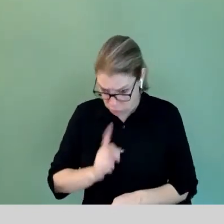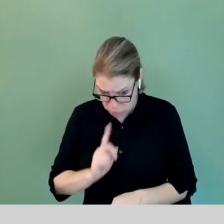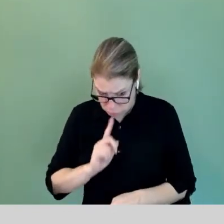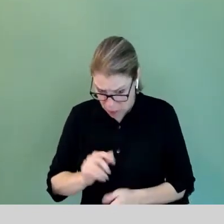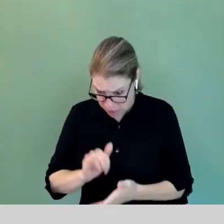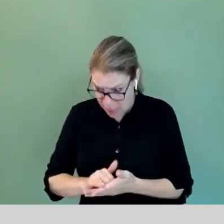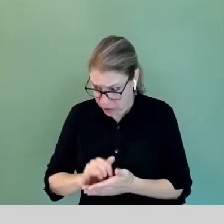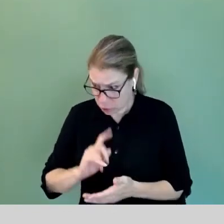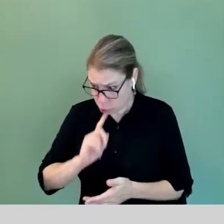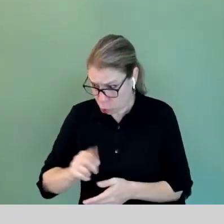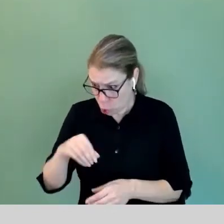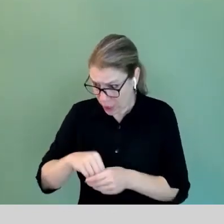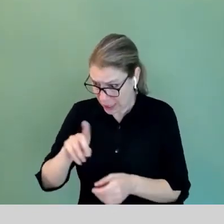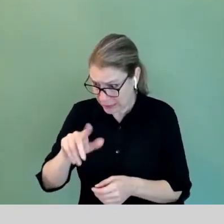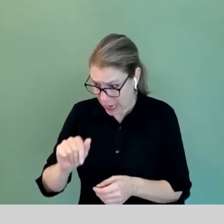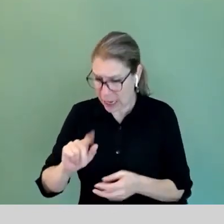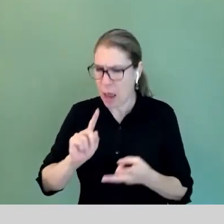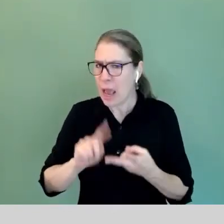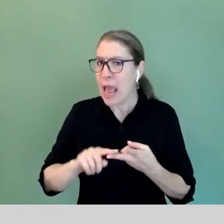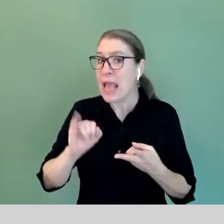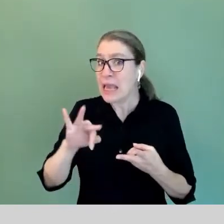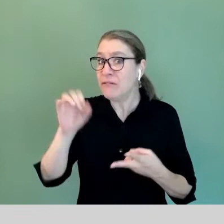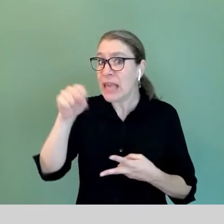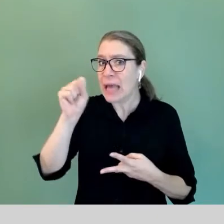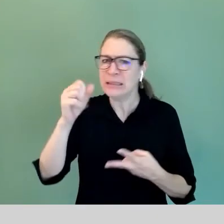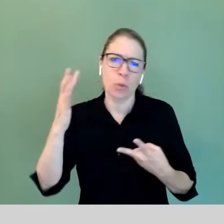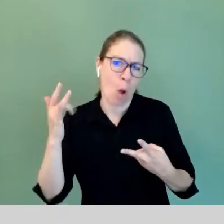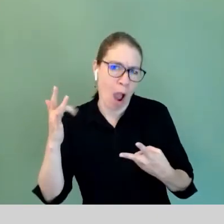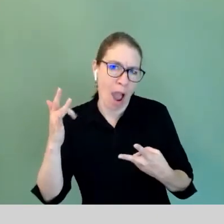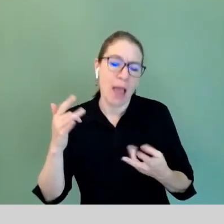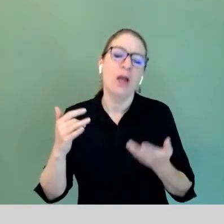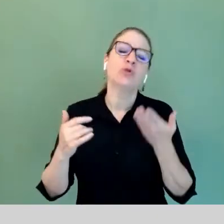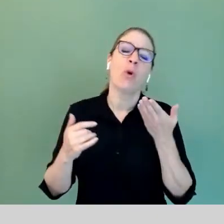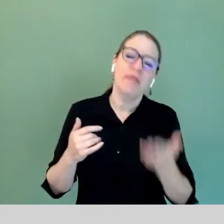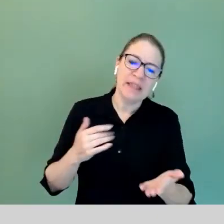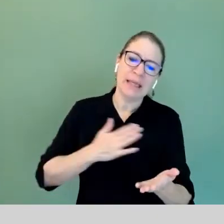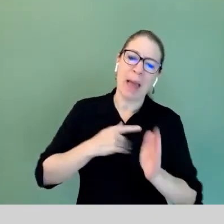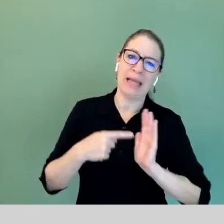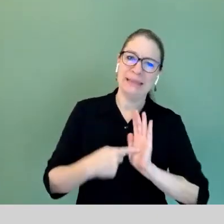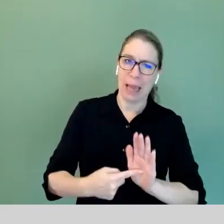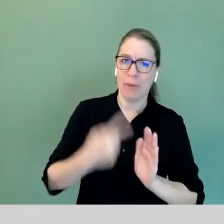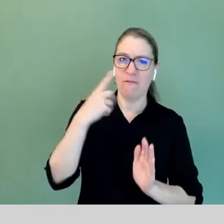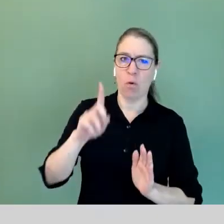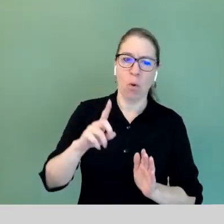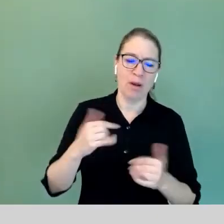in the data and then B, go and figure out why. So this is the example I'm going to use for the demos.